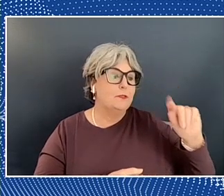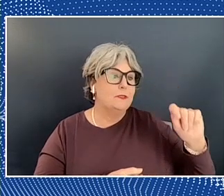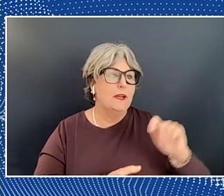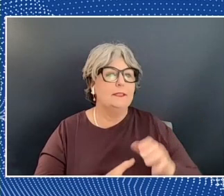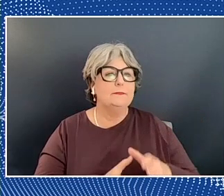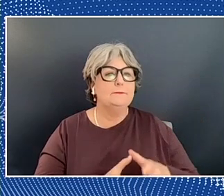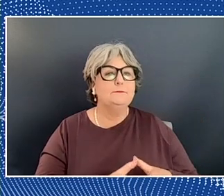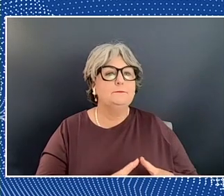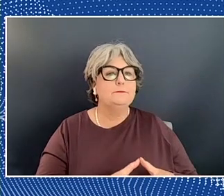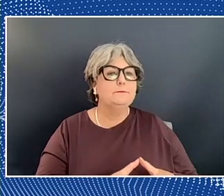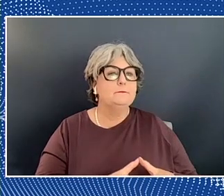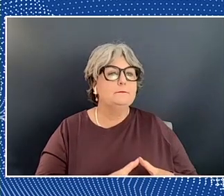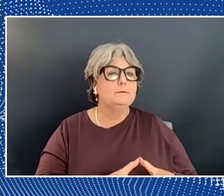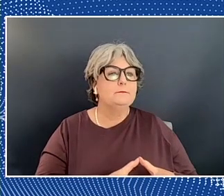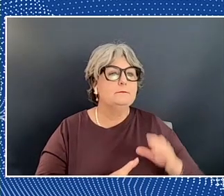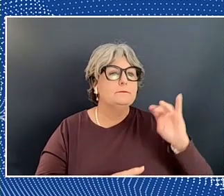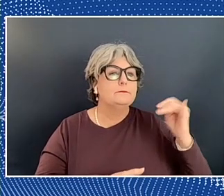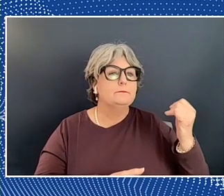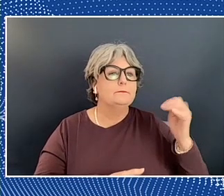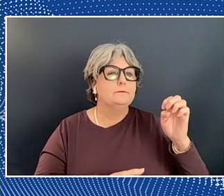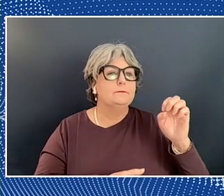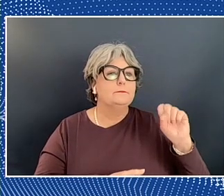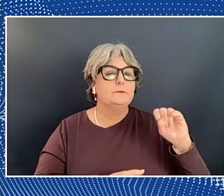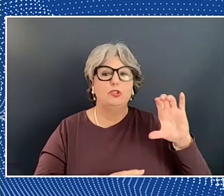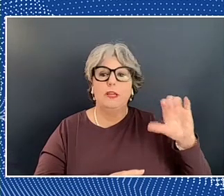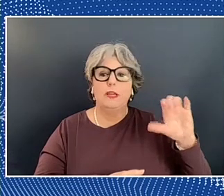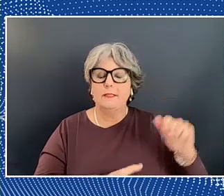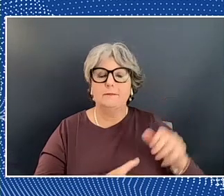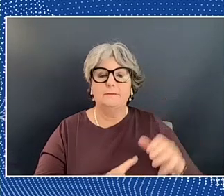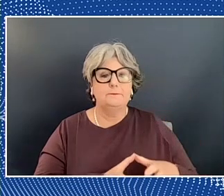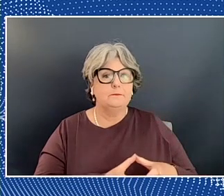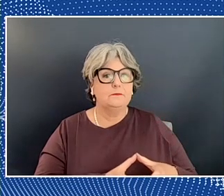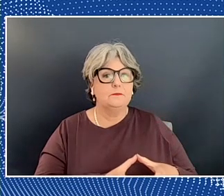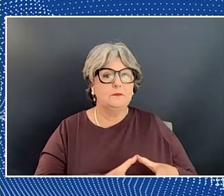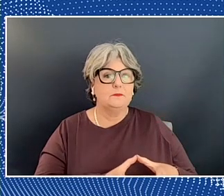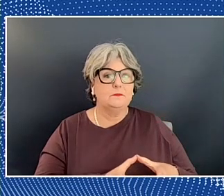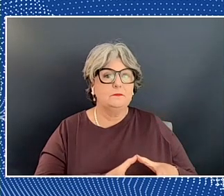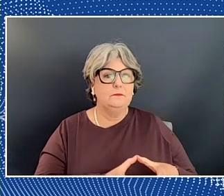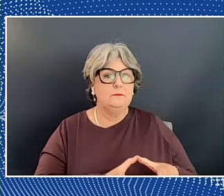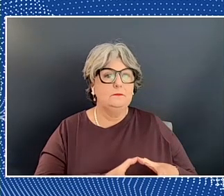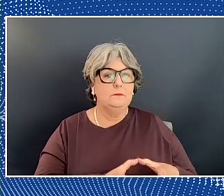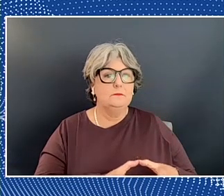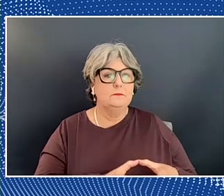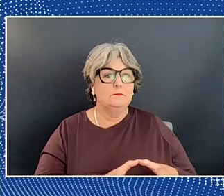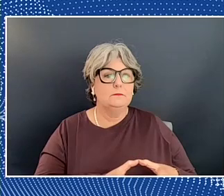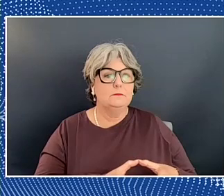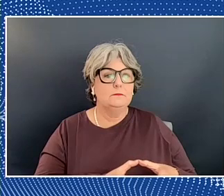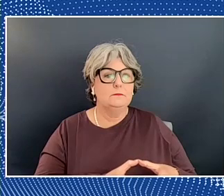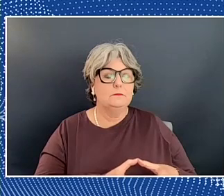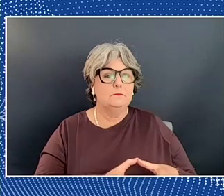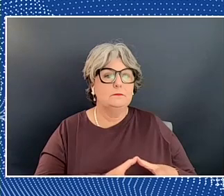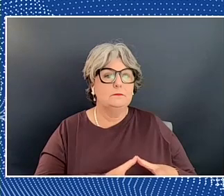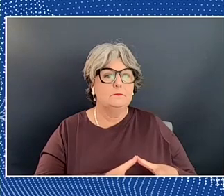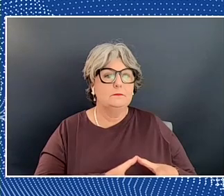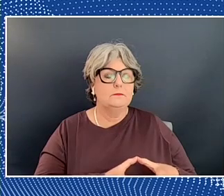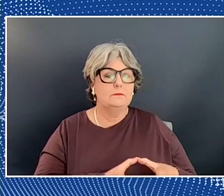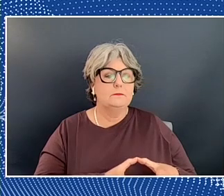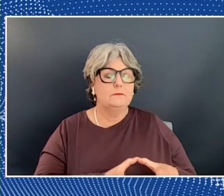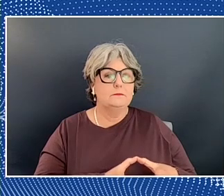Jessica is next. Thanks. I just- I wanted- respond slightly